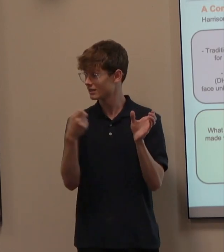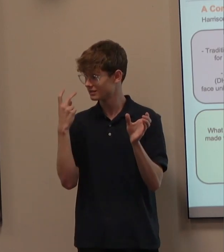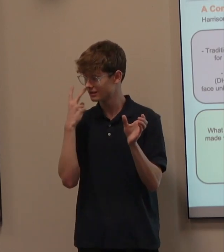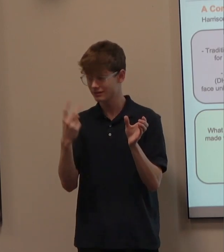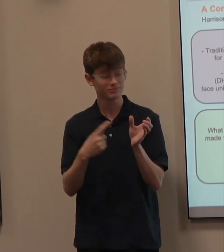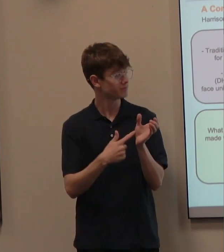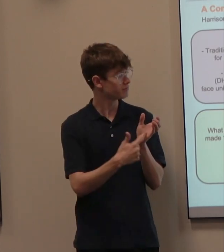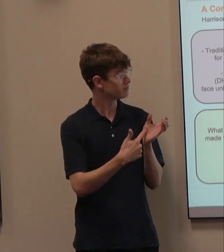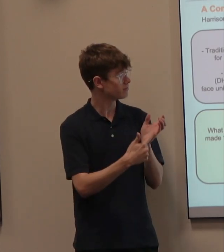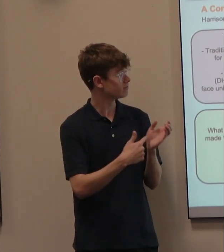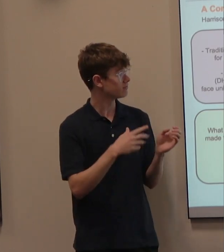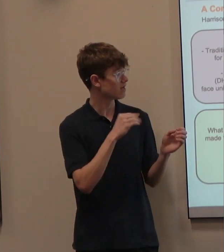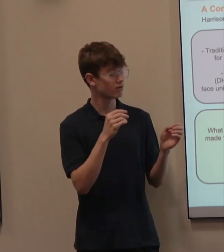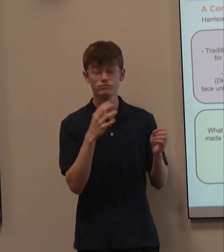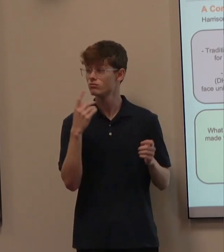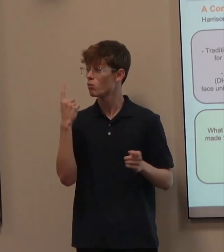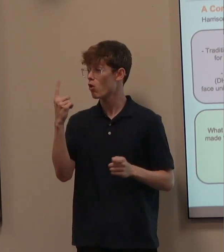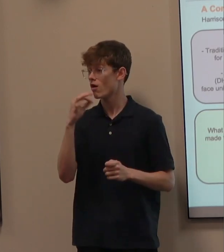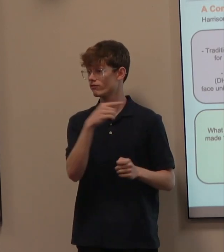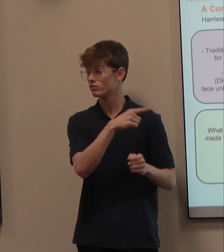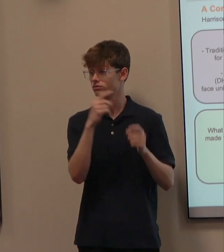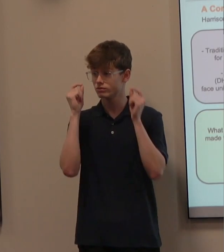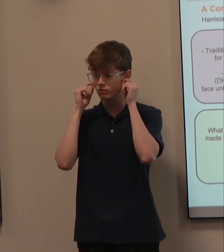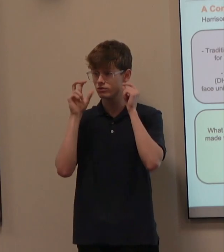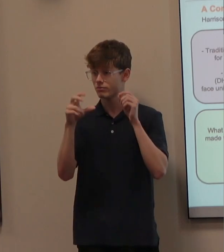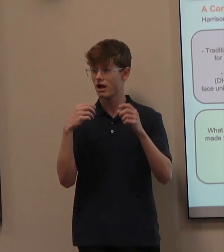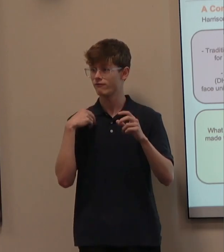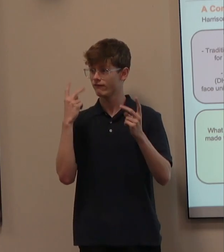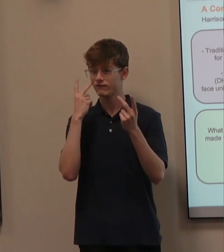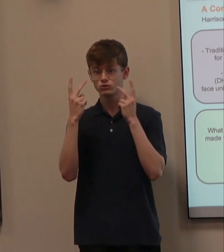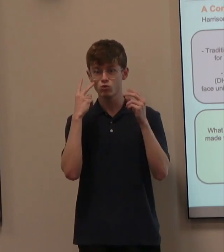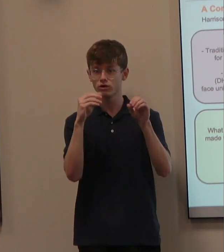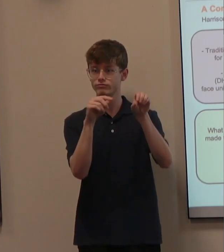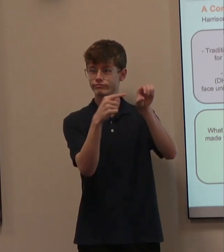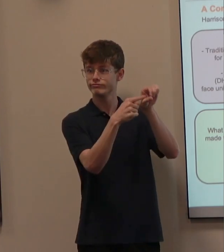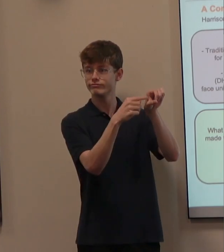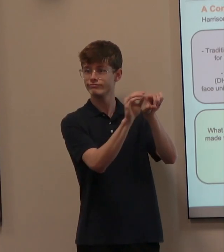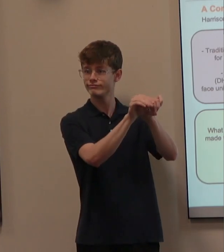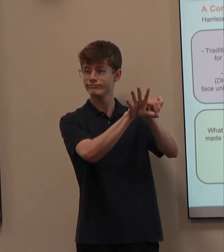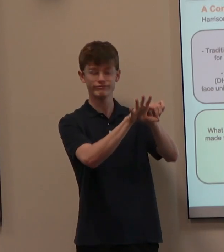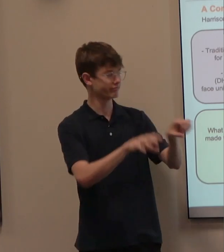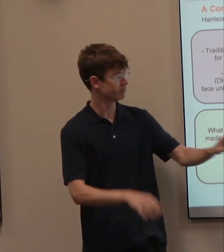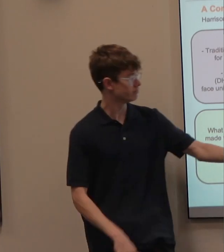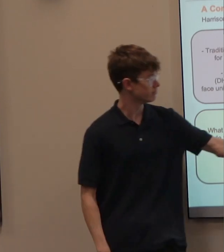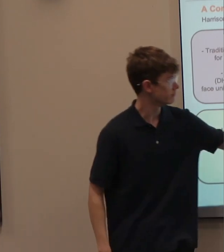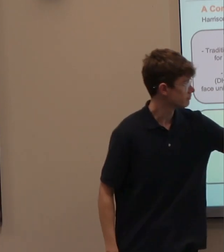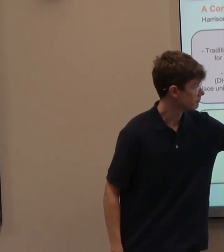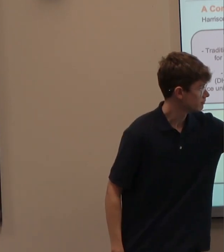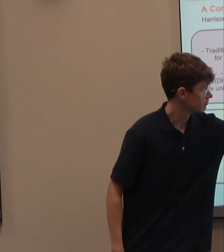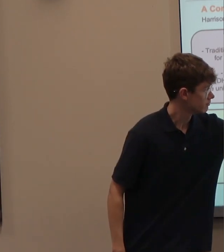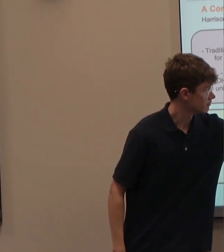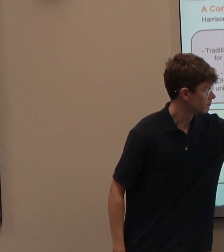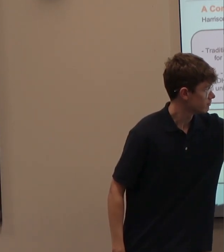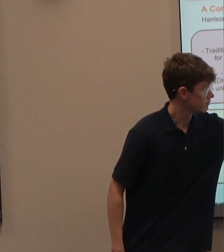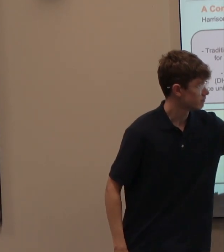on your phone to see later. And one of the stethoscopes has visual cues on the stethoscope itself,